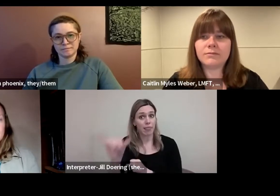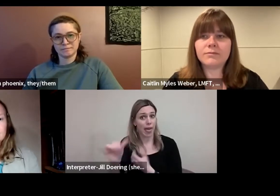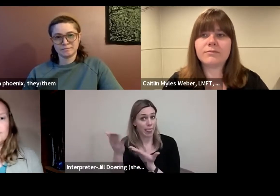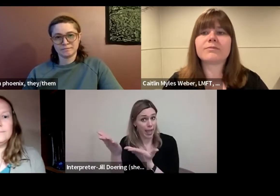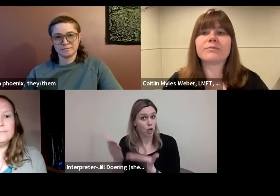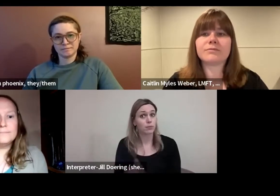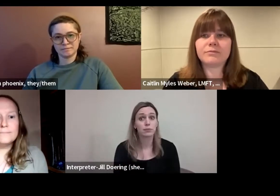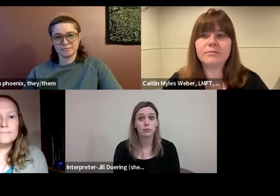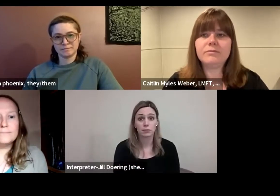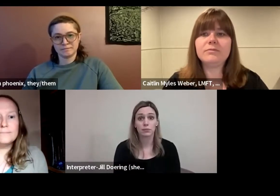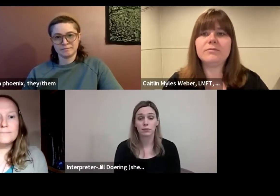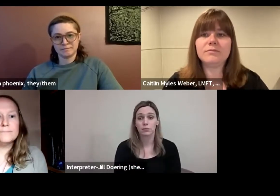Perfect, thank you.